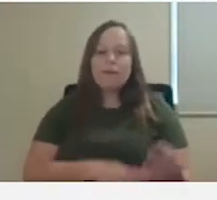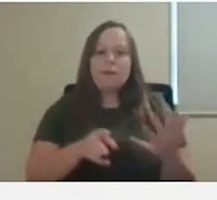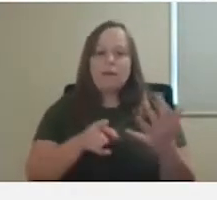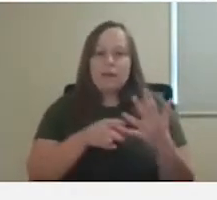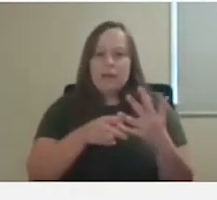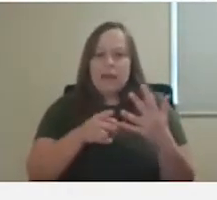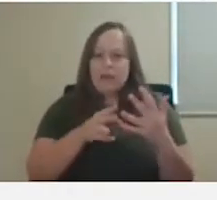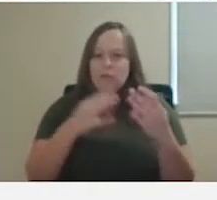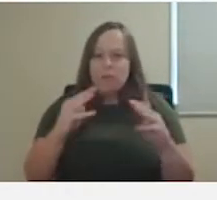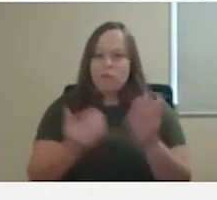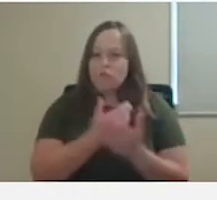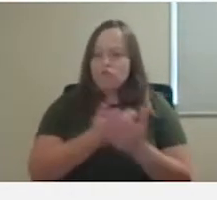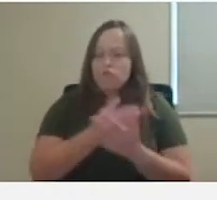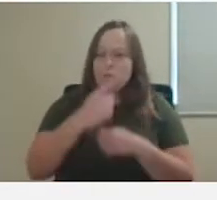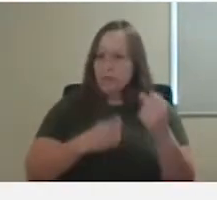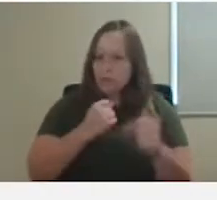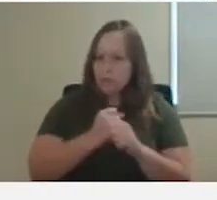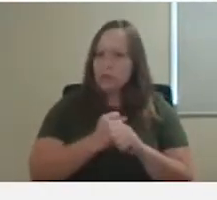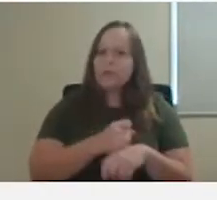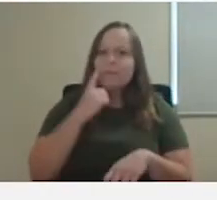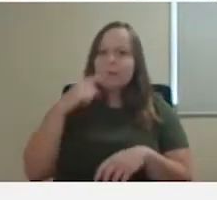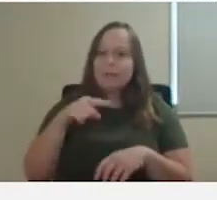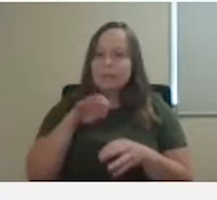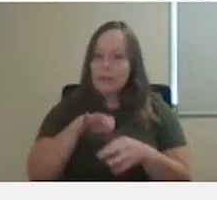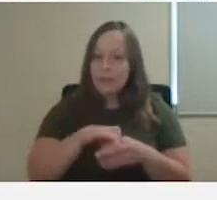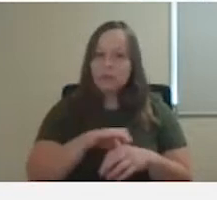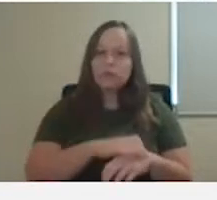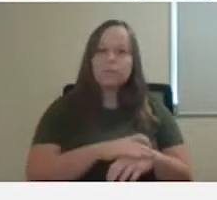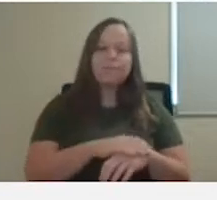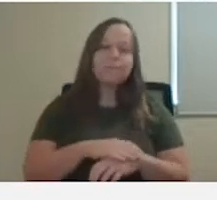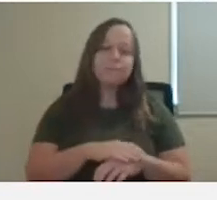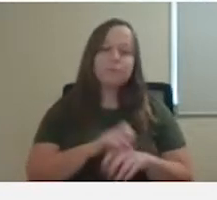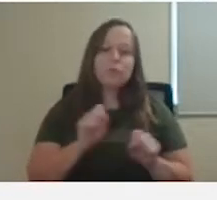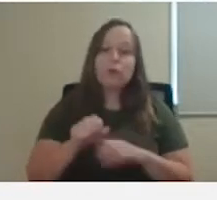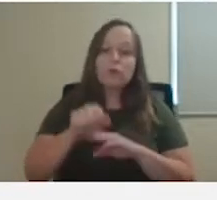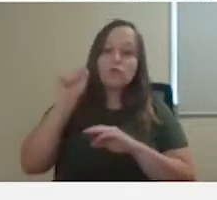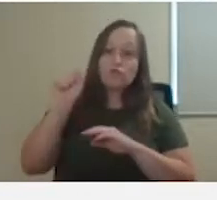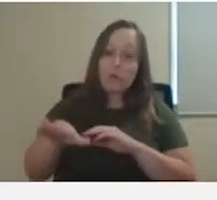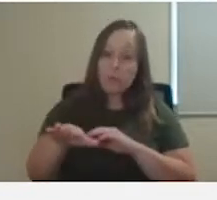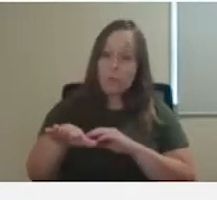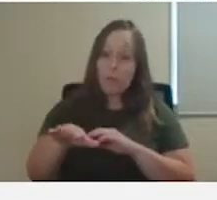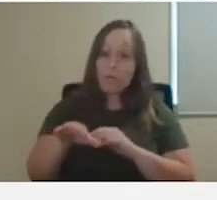are new this year for this election. You can drop your completed absentee ballot